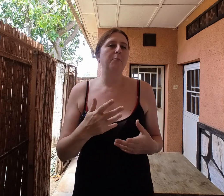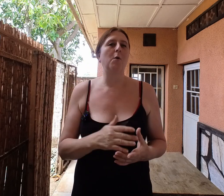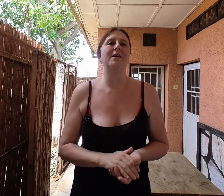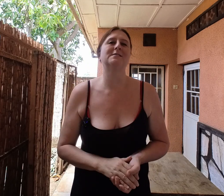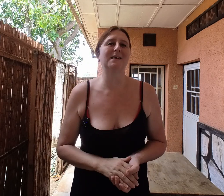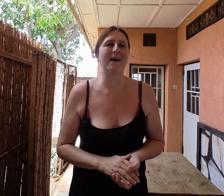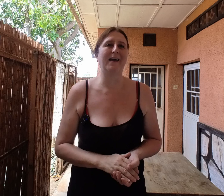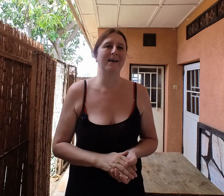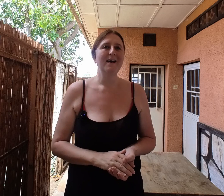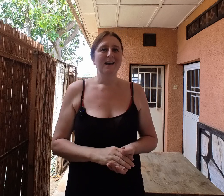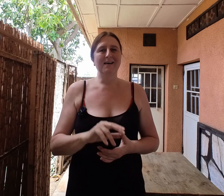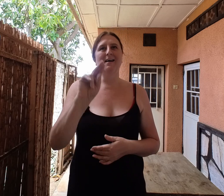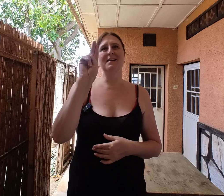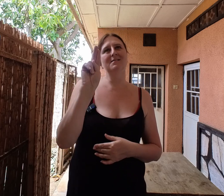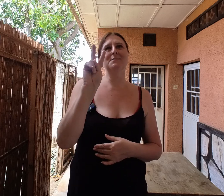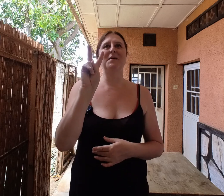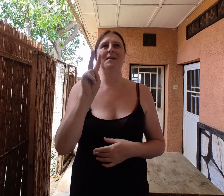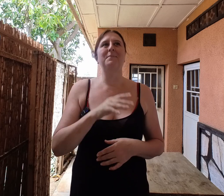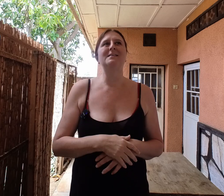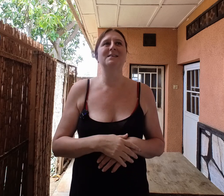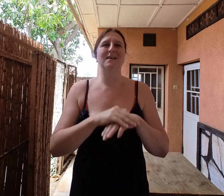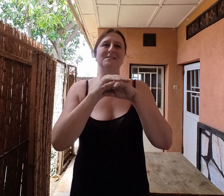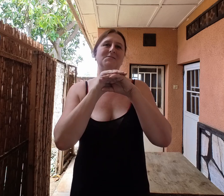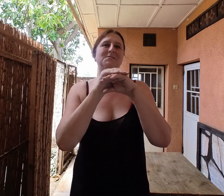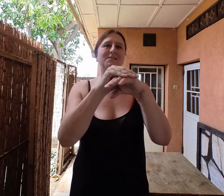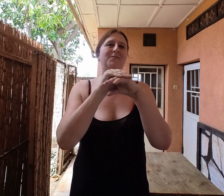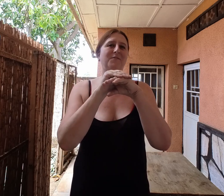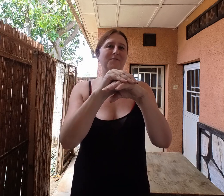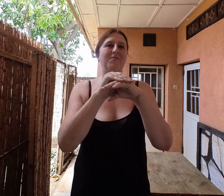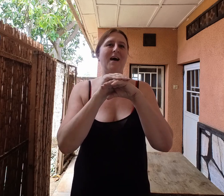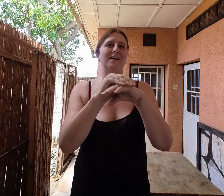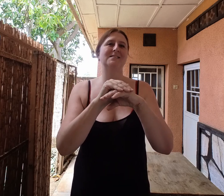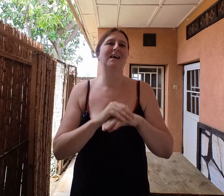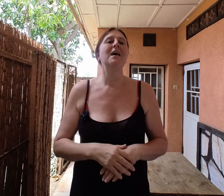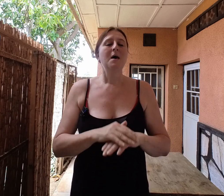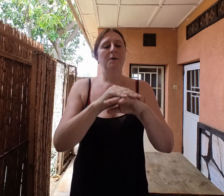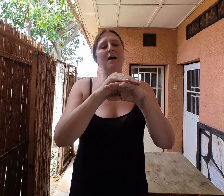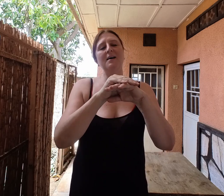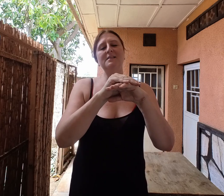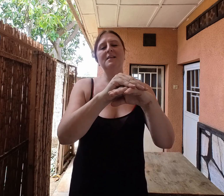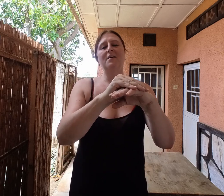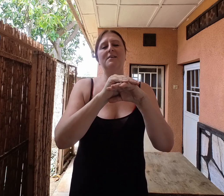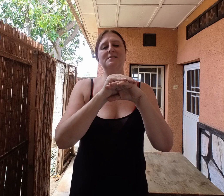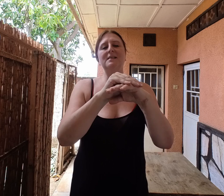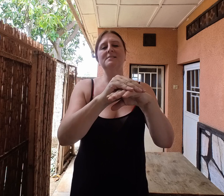hip way of saying it. It kind of looks a bit better than, sort of, that. But I don't know,